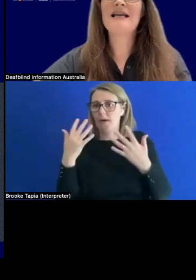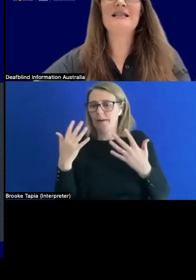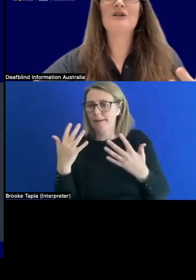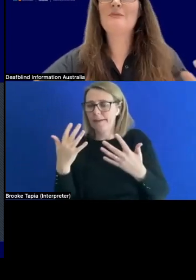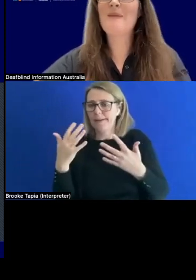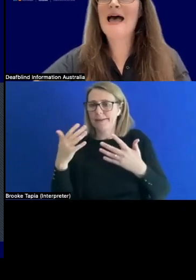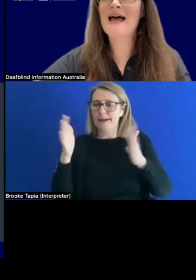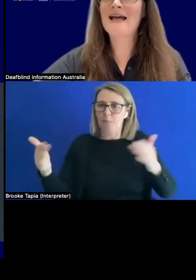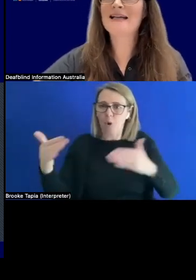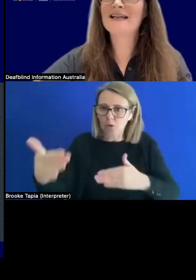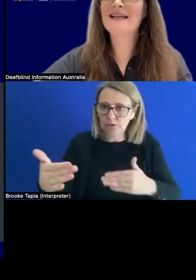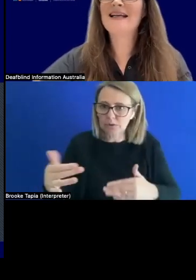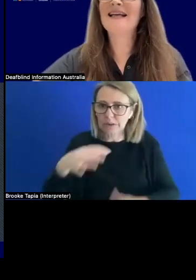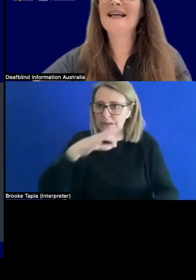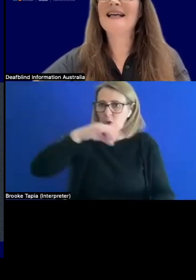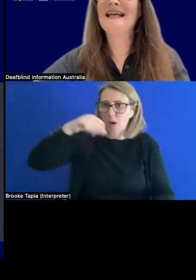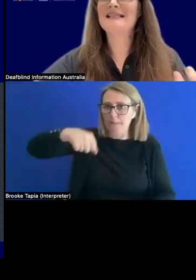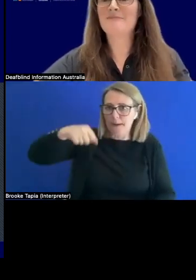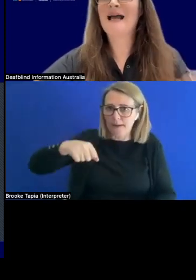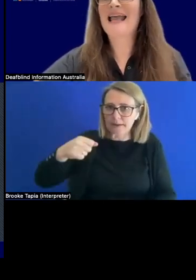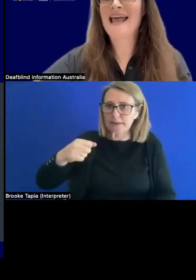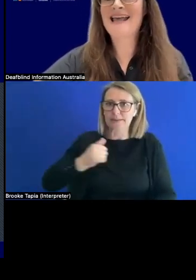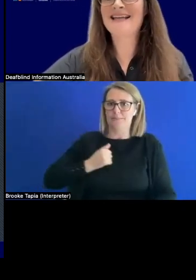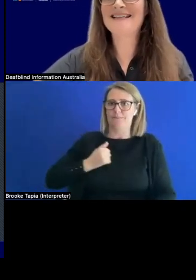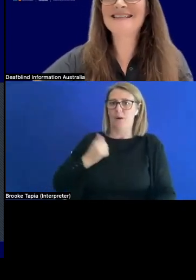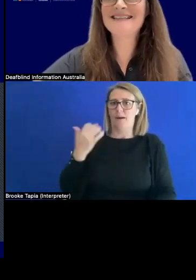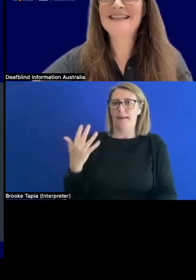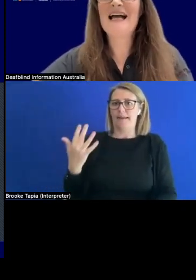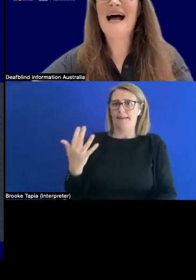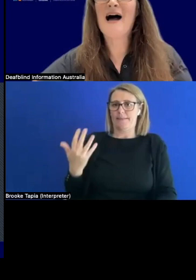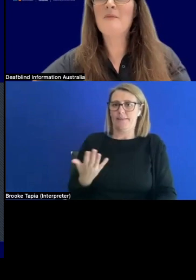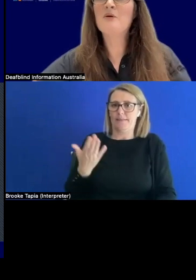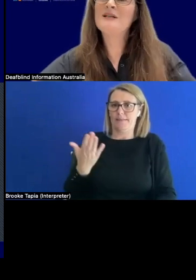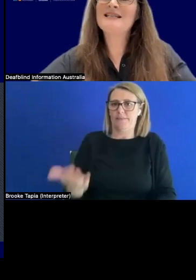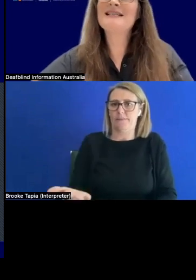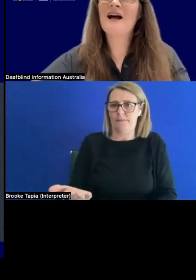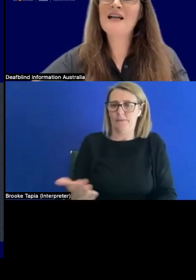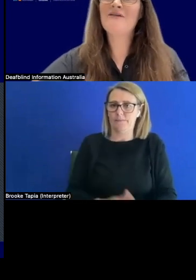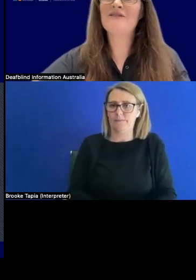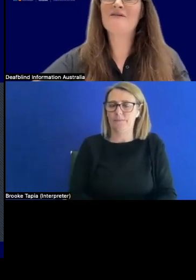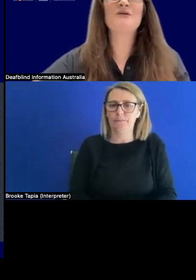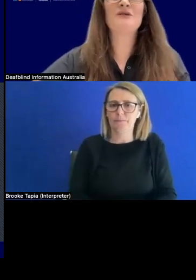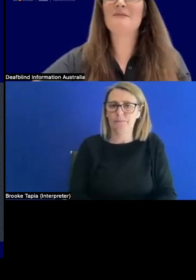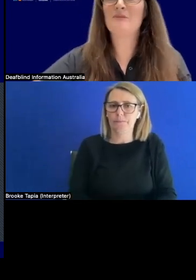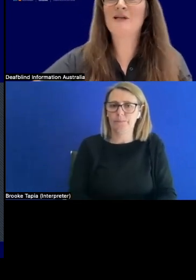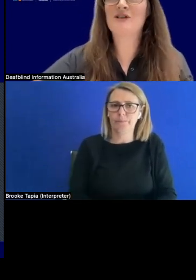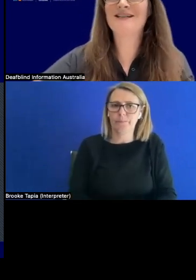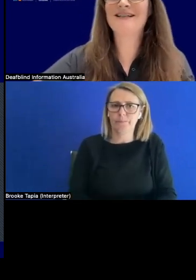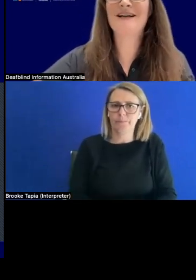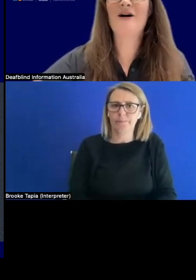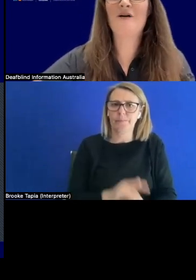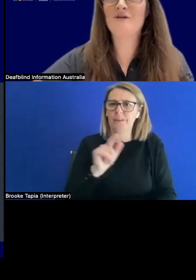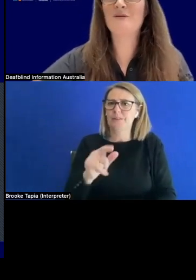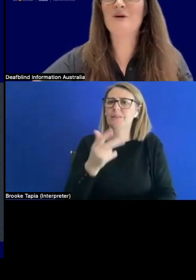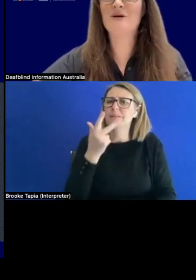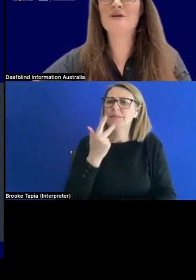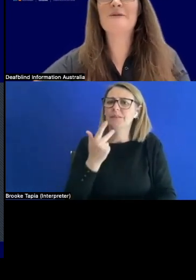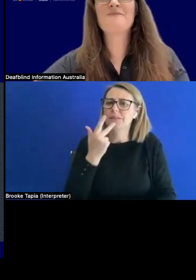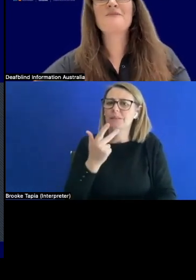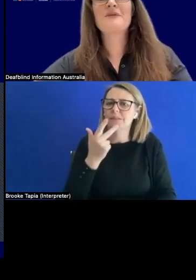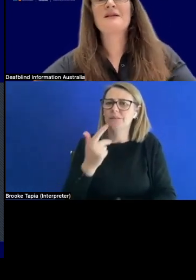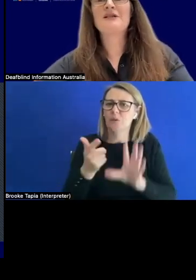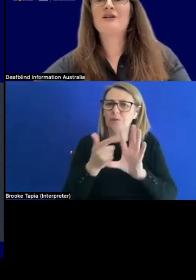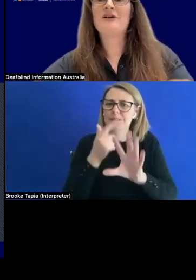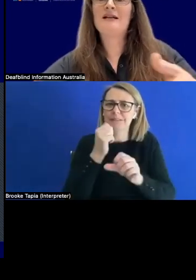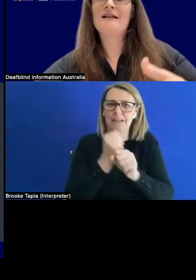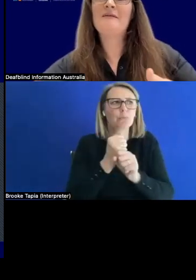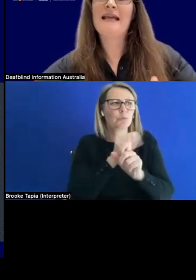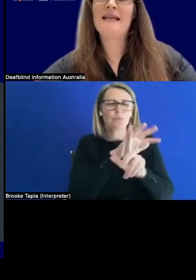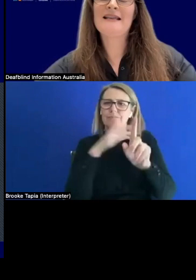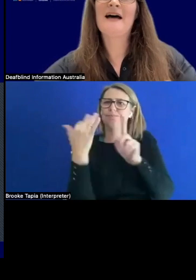it is not a bag, it’s my hand, which is kind of a false impression of the world, so getting the